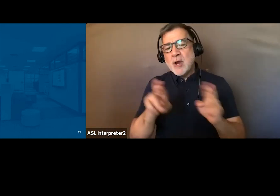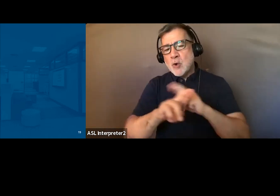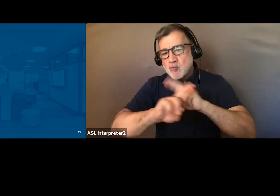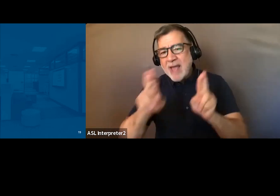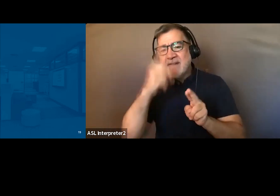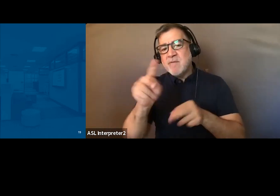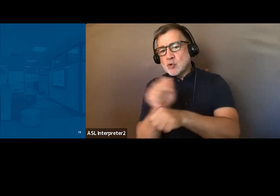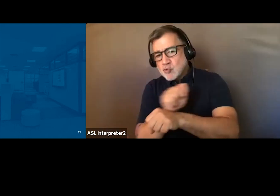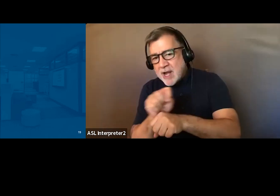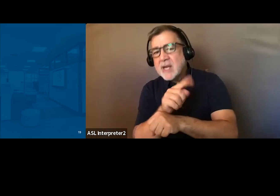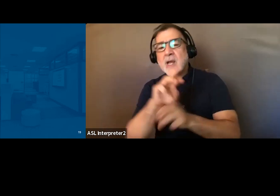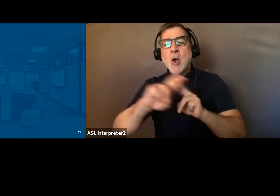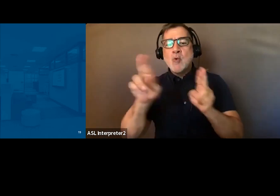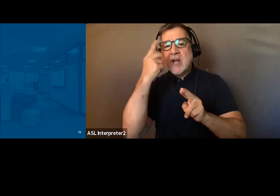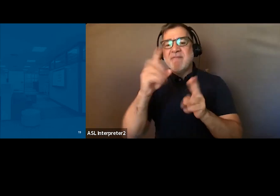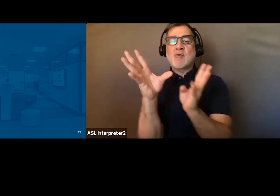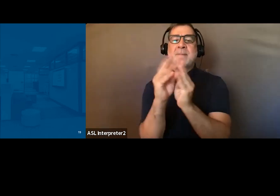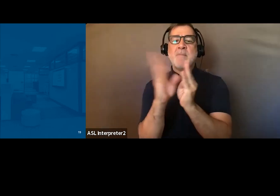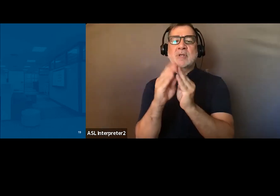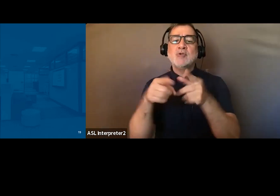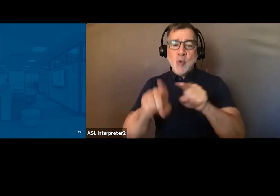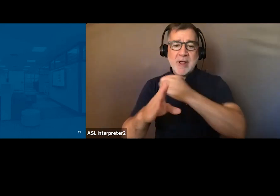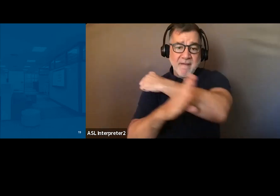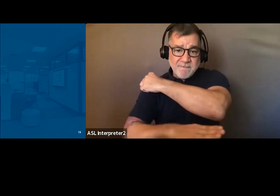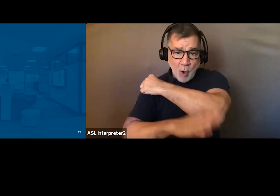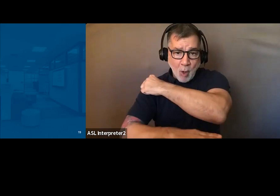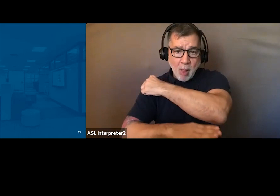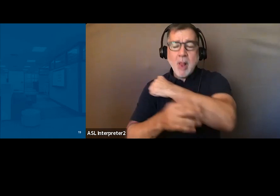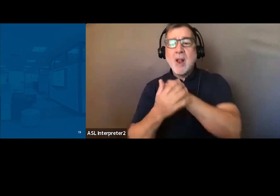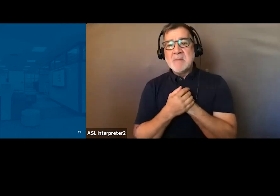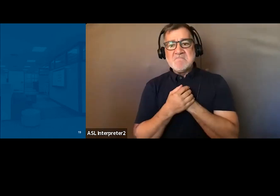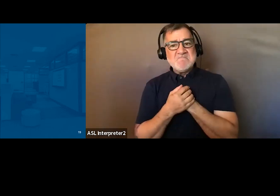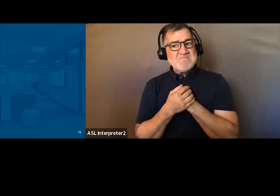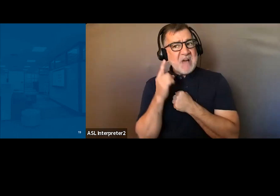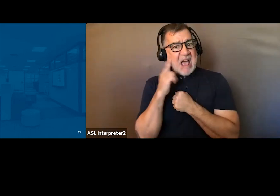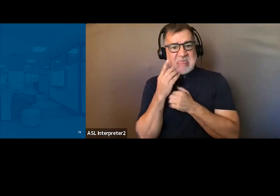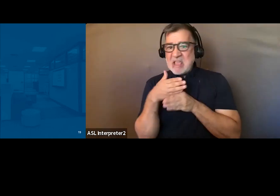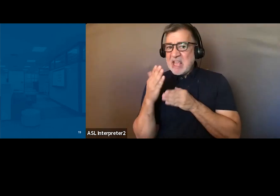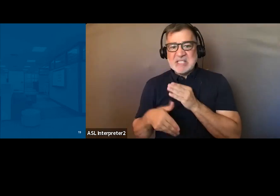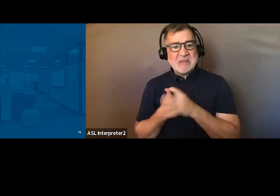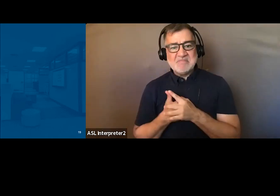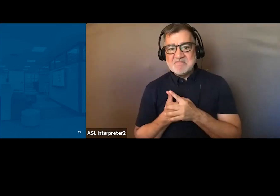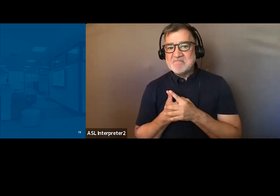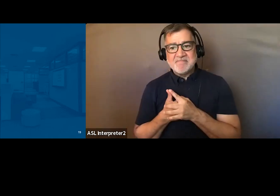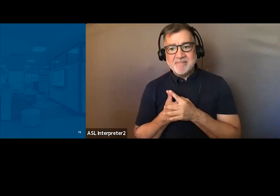And I think that's it. So that was a drive-by.